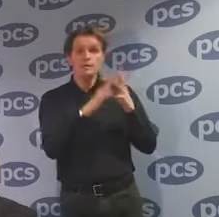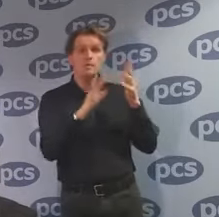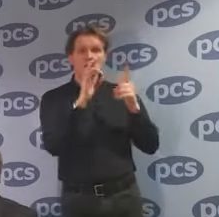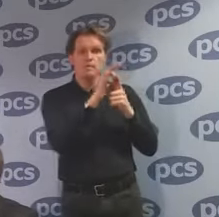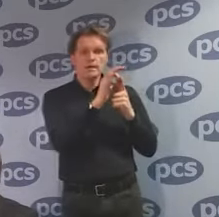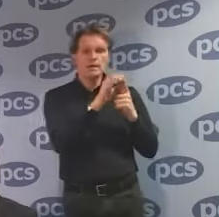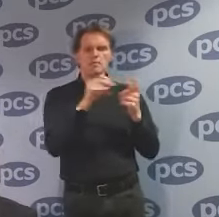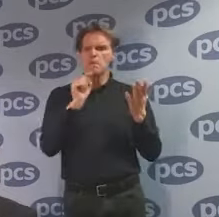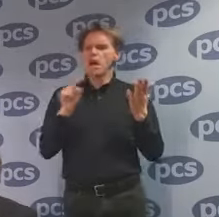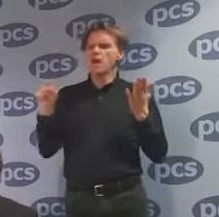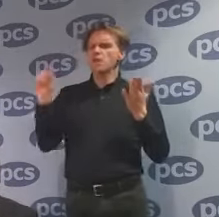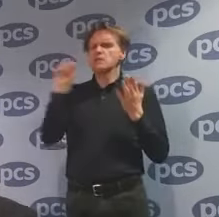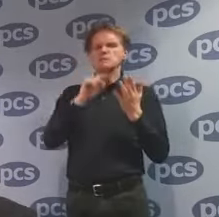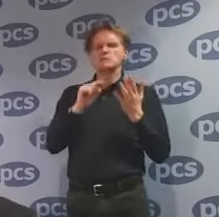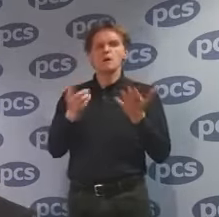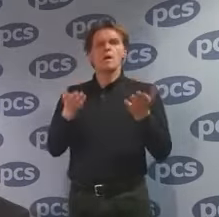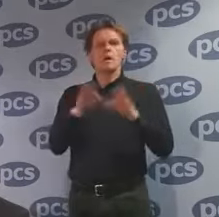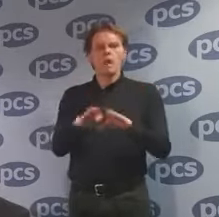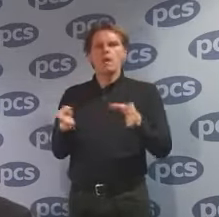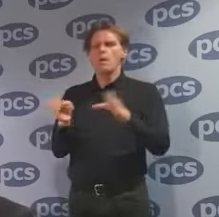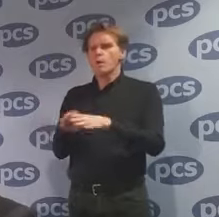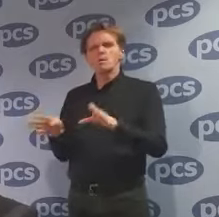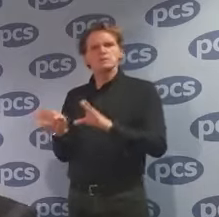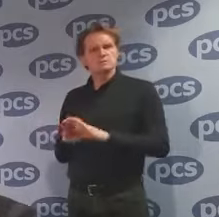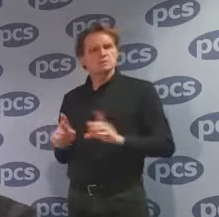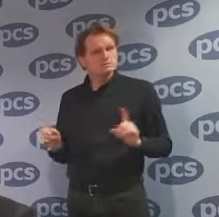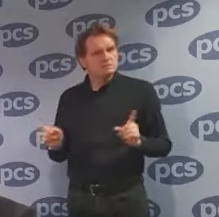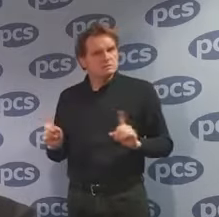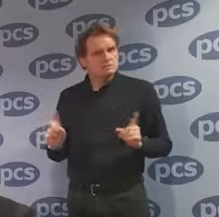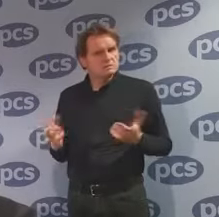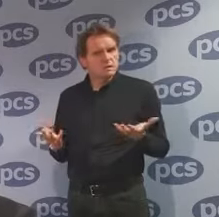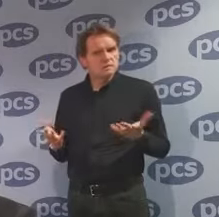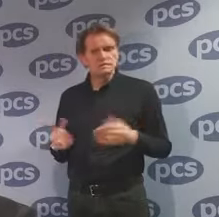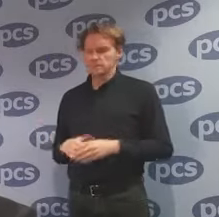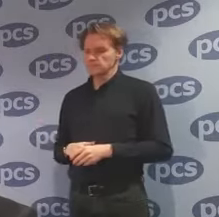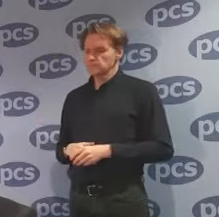sector as well? That's another great question and I think we would